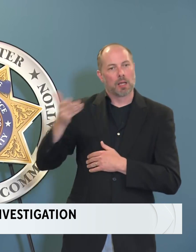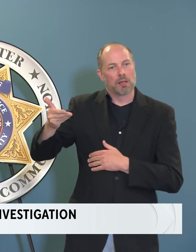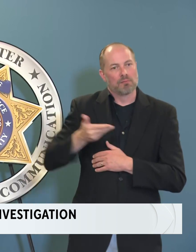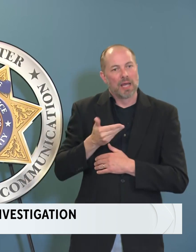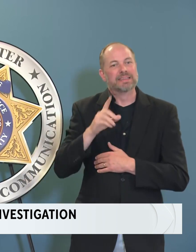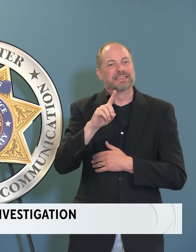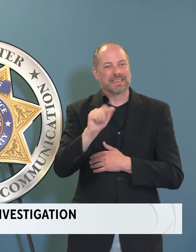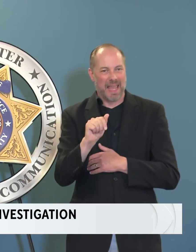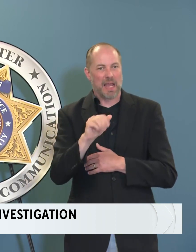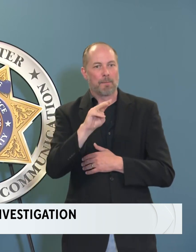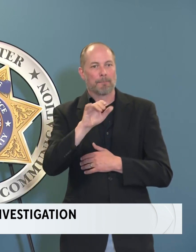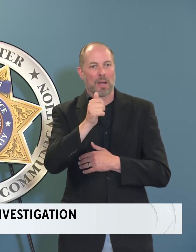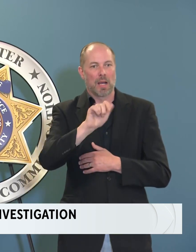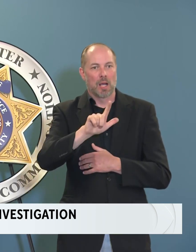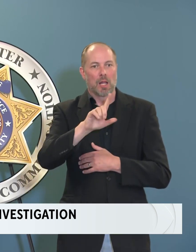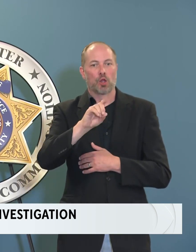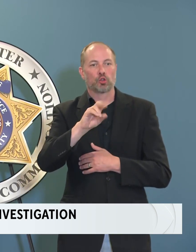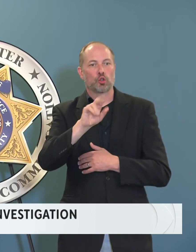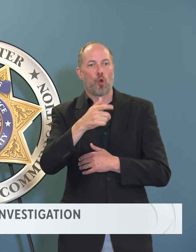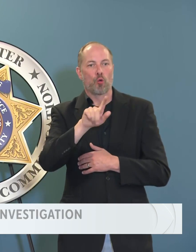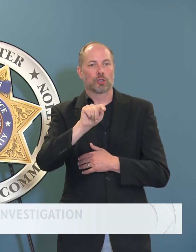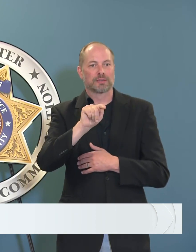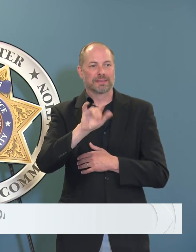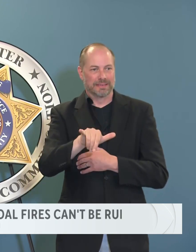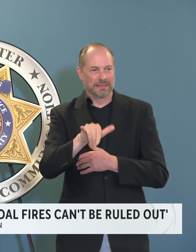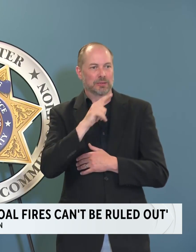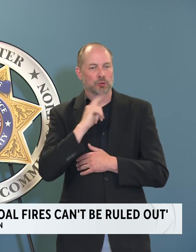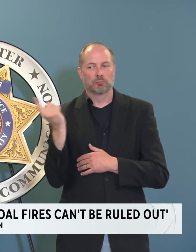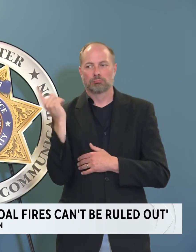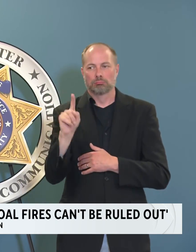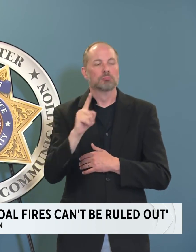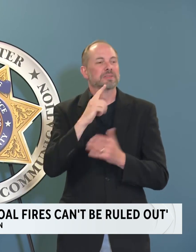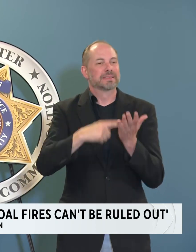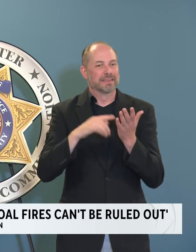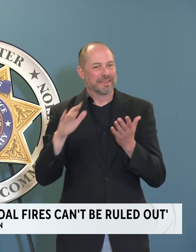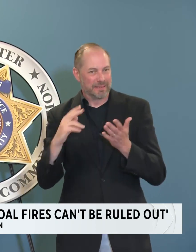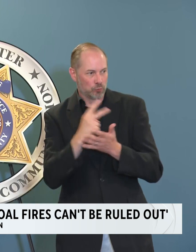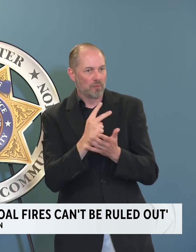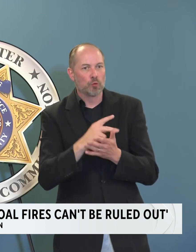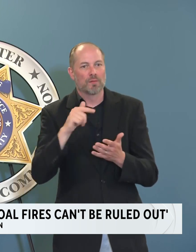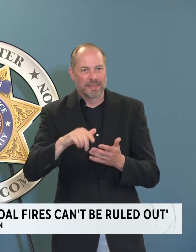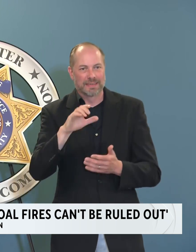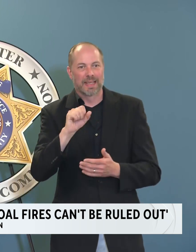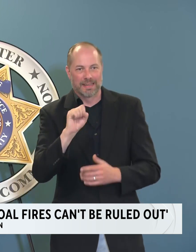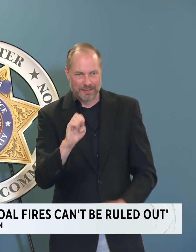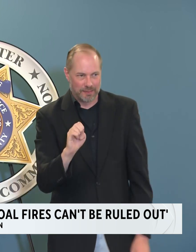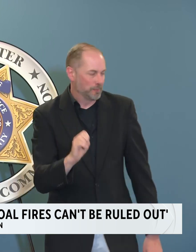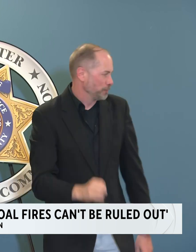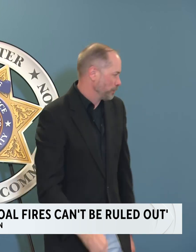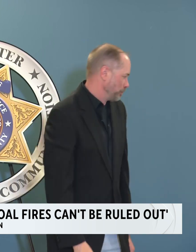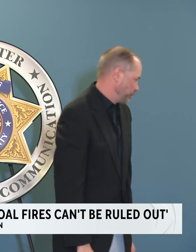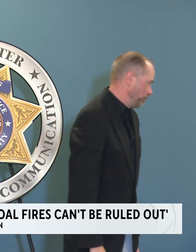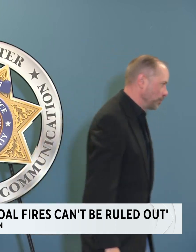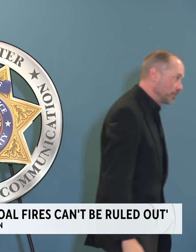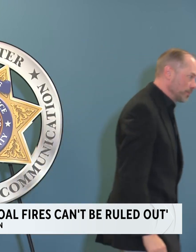WORKED VERY CLOSELY DURING THIS INVESTIGATION AND WHEN ALL OF THE FACTS HAD BEEN GATHERED, WE ASKED THE DISTRICT ATTORNEY'S OFFICE TO REVIEW THE RESULTS. I'M NOW GOING TO INVITE DISTRICT ATTORNEY MICHAEL